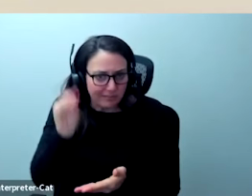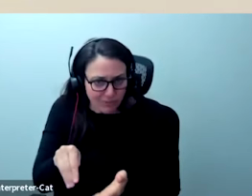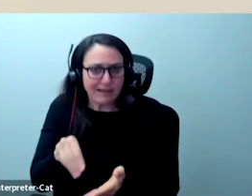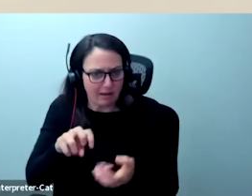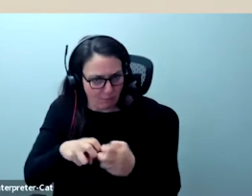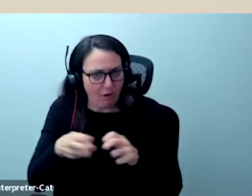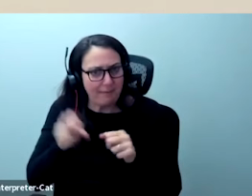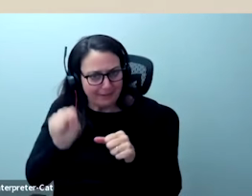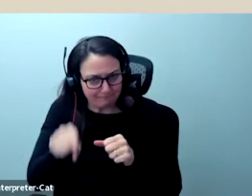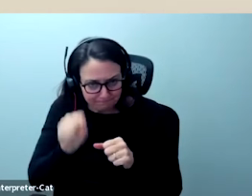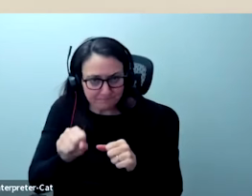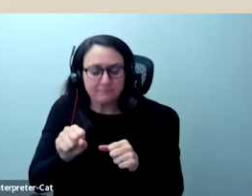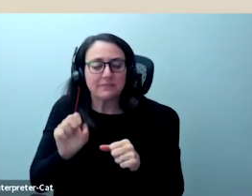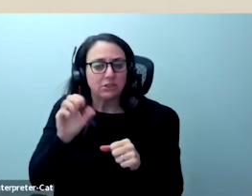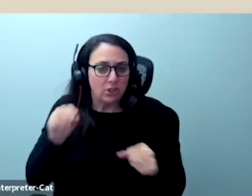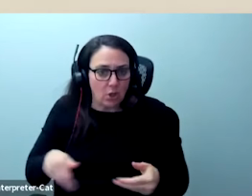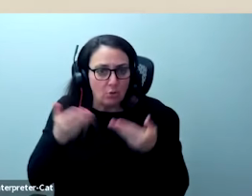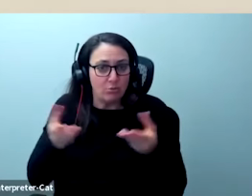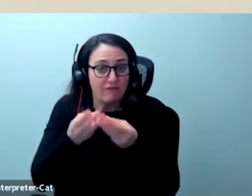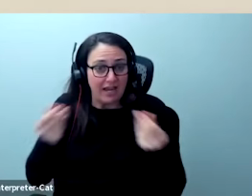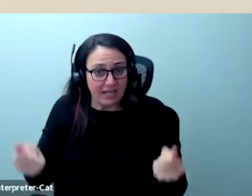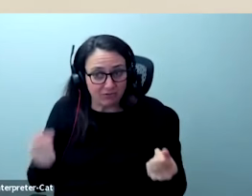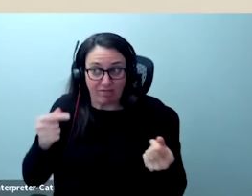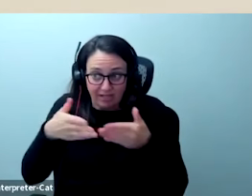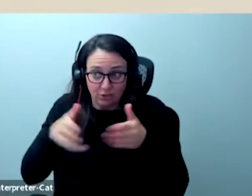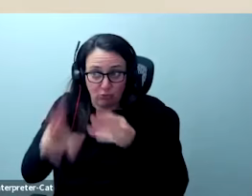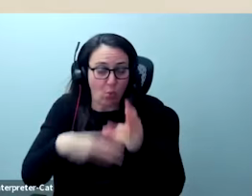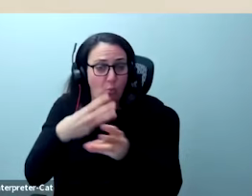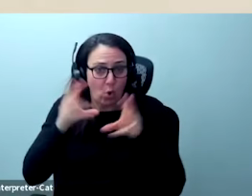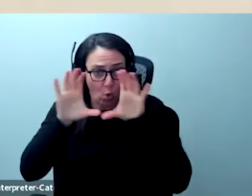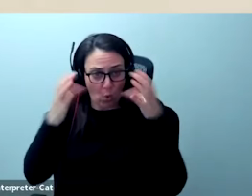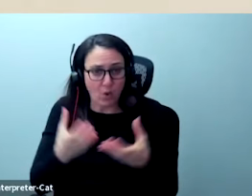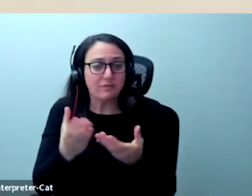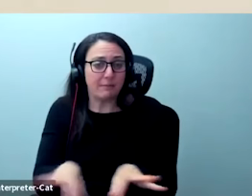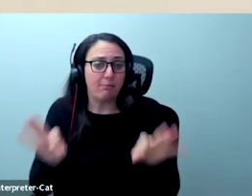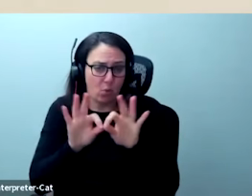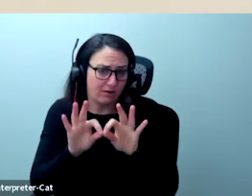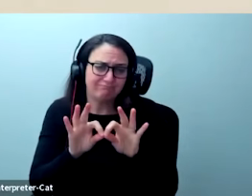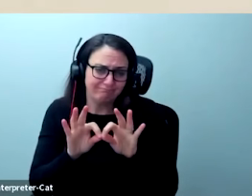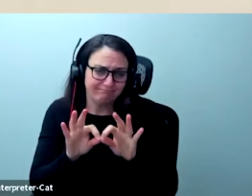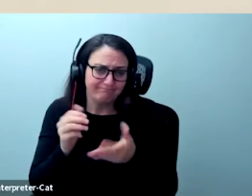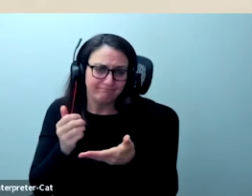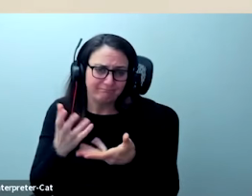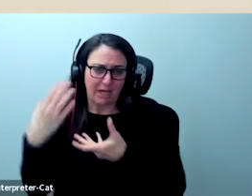And so providing a solution that is global is so important and really bringing them along is so important.